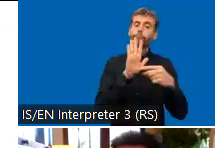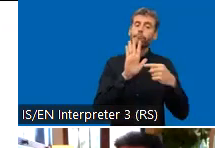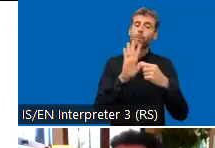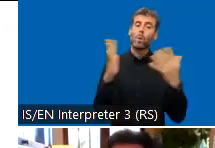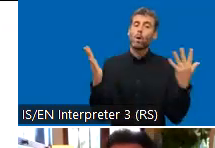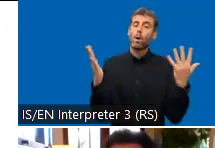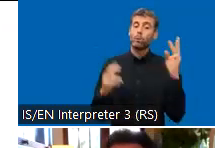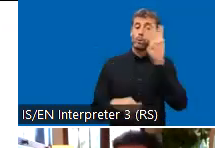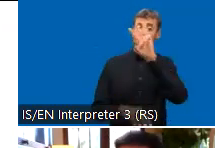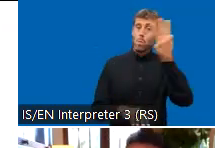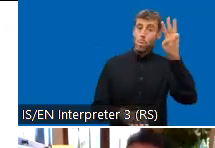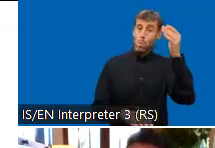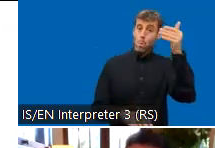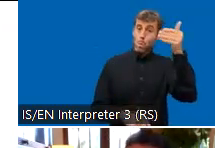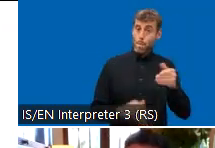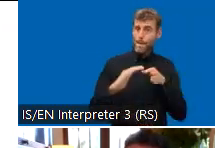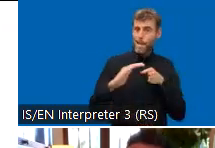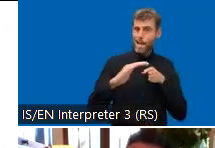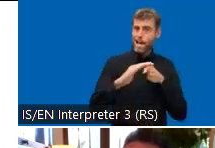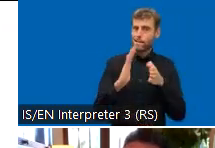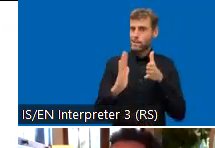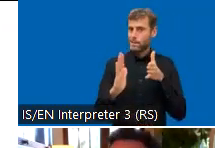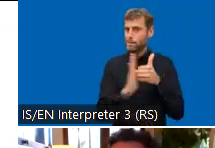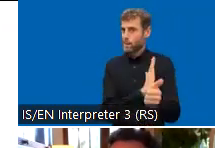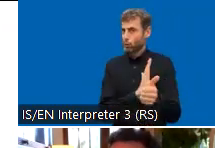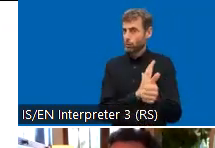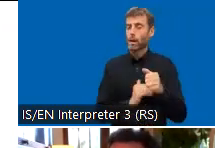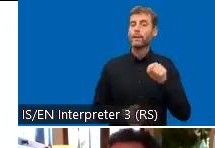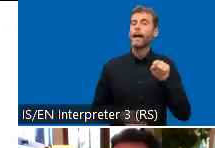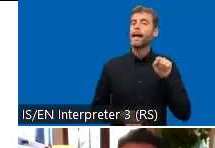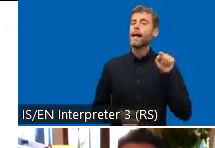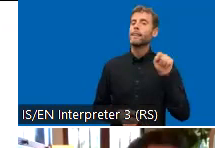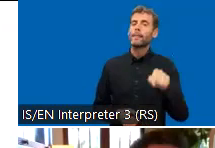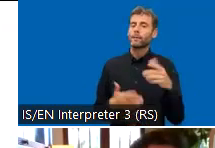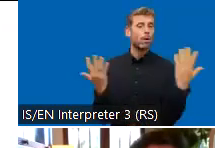definitely need to have some knowledge, prequalification, to go after this particular